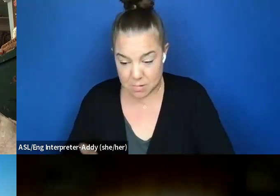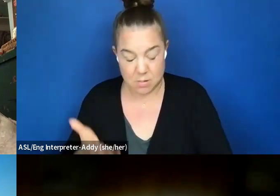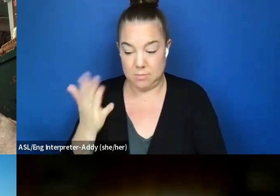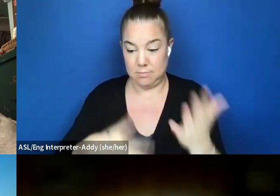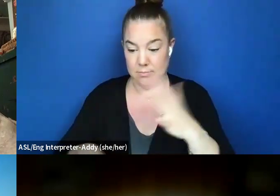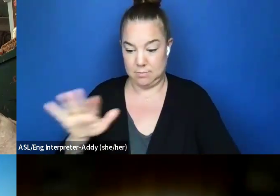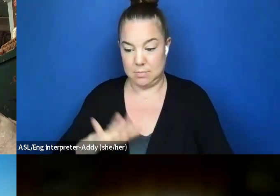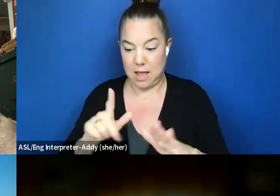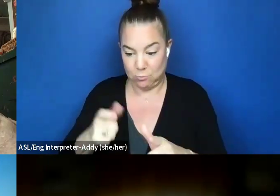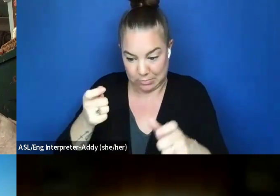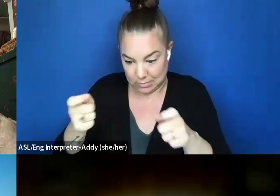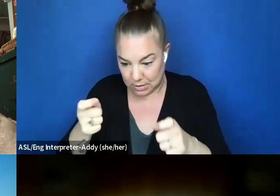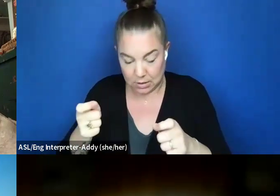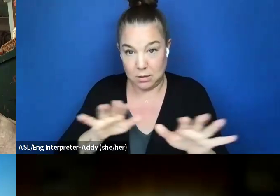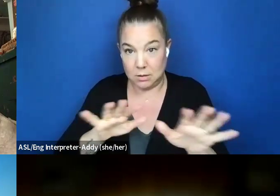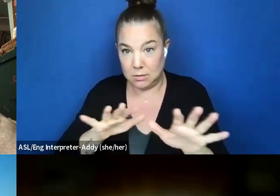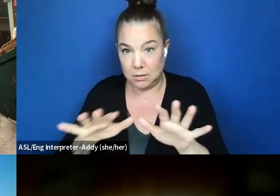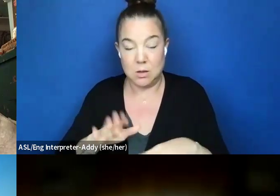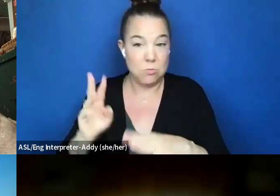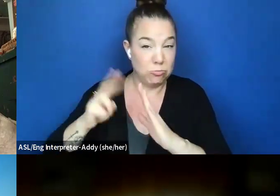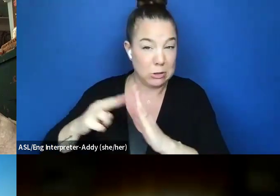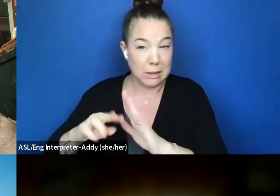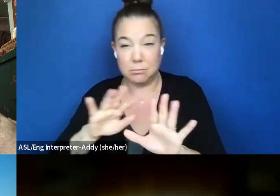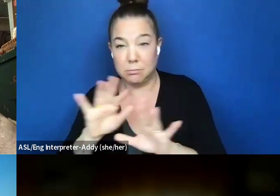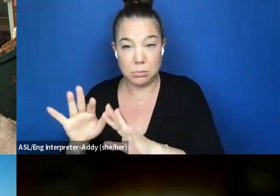Brooke Wilson (she/her): the bandwidth not. Nobody has the bandwidth to be able to